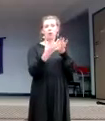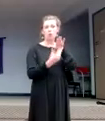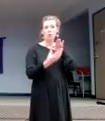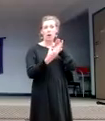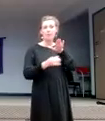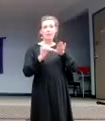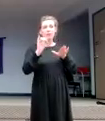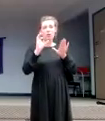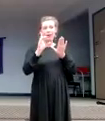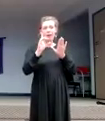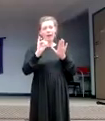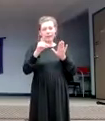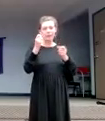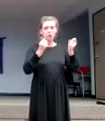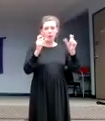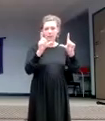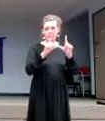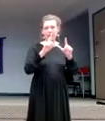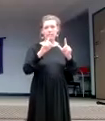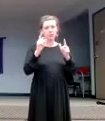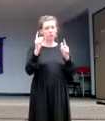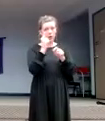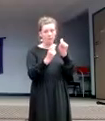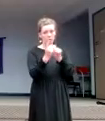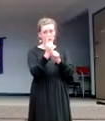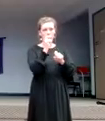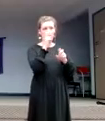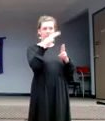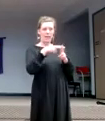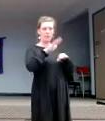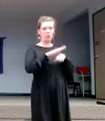issued IDs for all the property owners that are included on the deed. If it is incomplete,